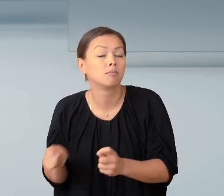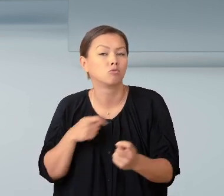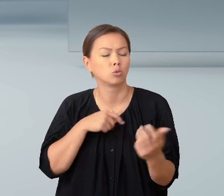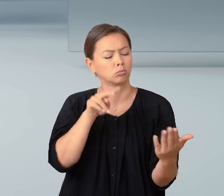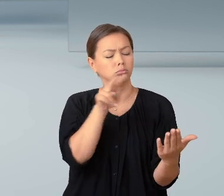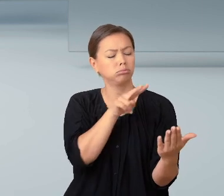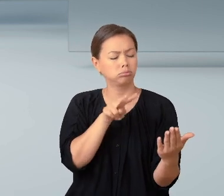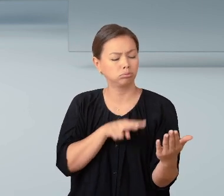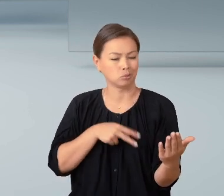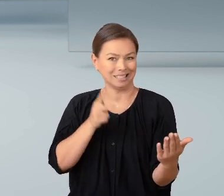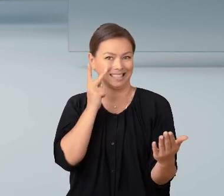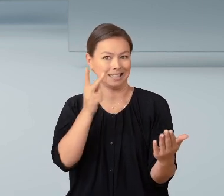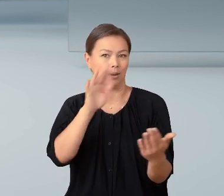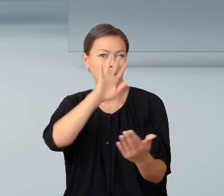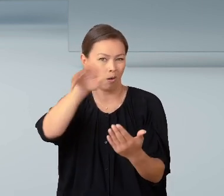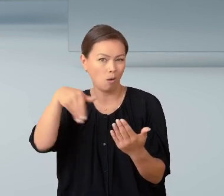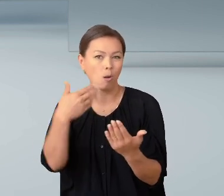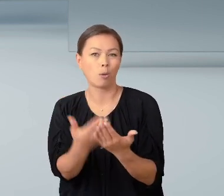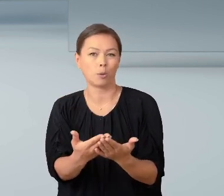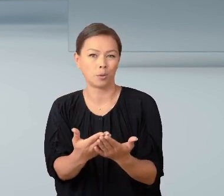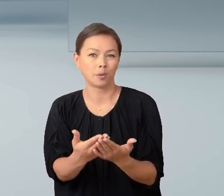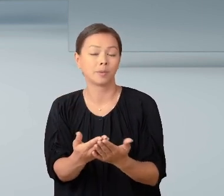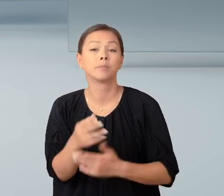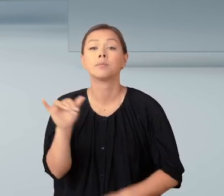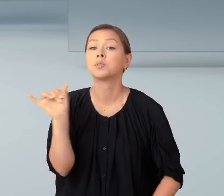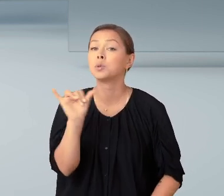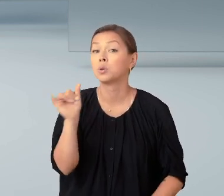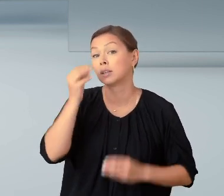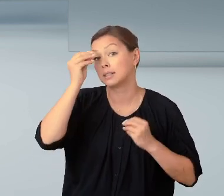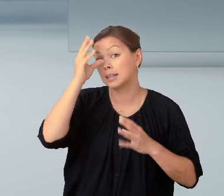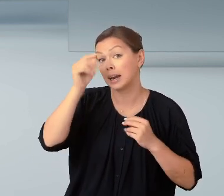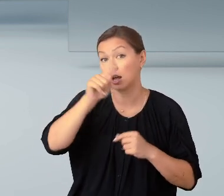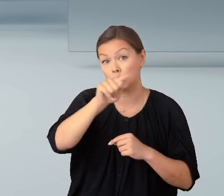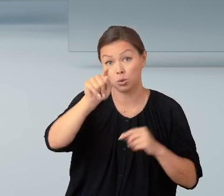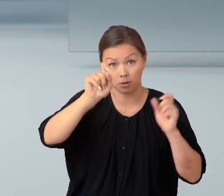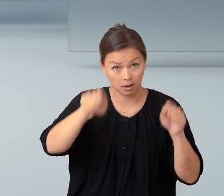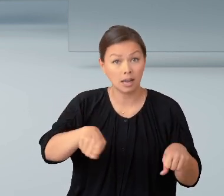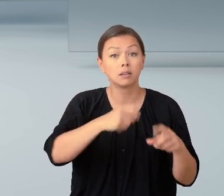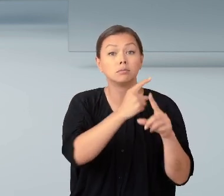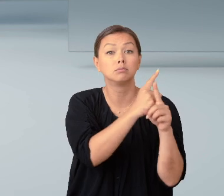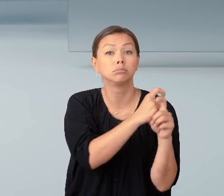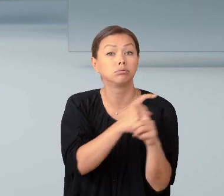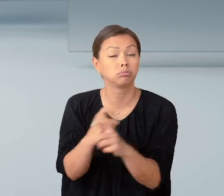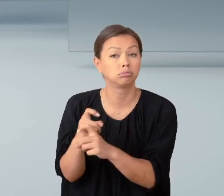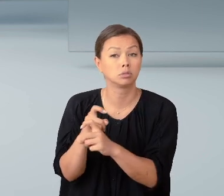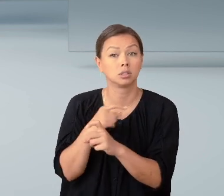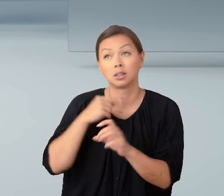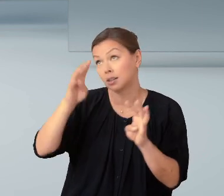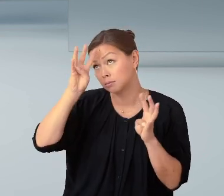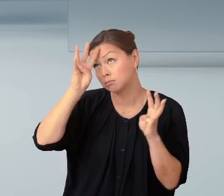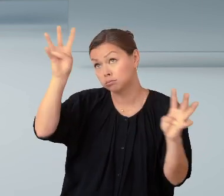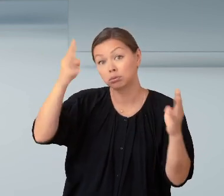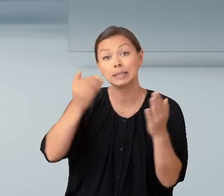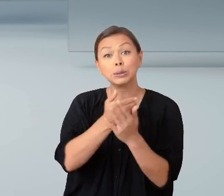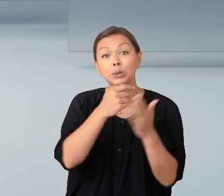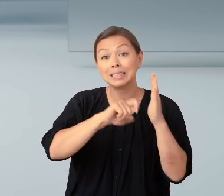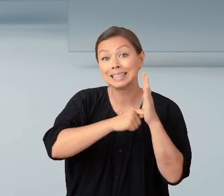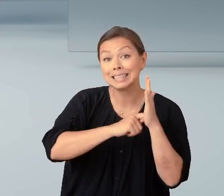You can encrypt data on the Business Central server by generating new or importing existing encryption keys that you enable on the Business